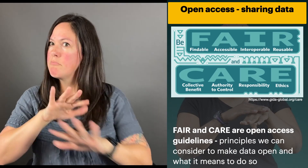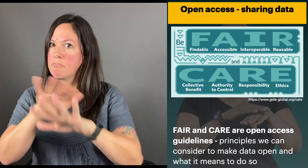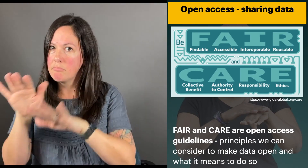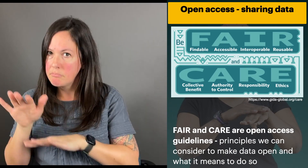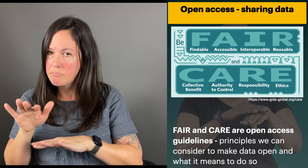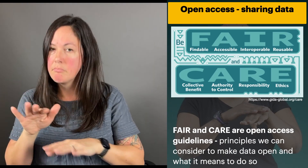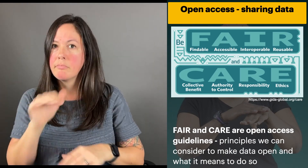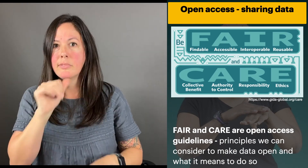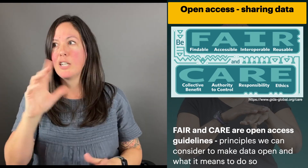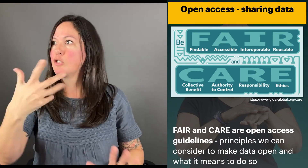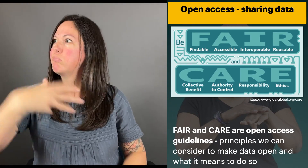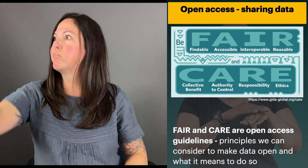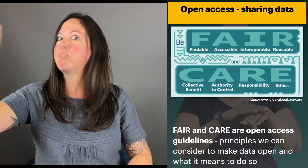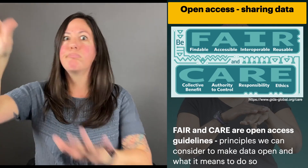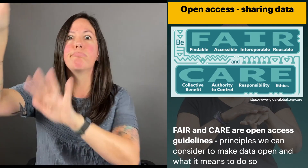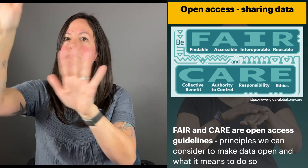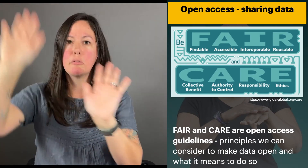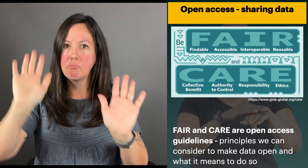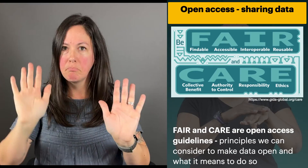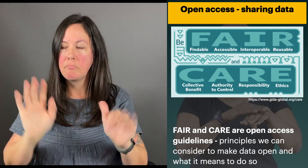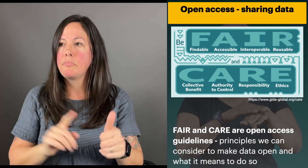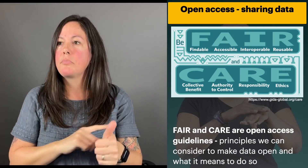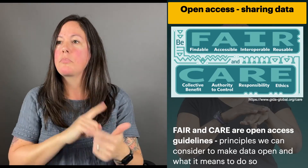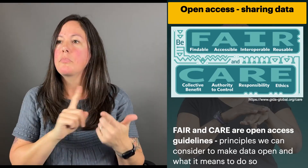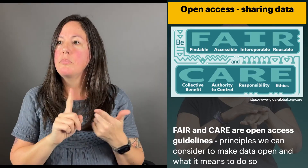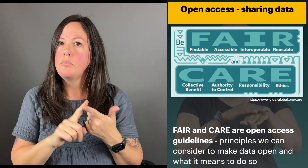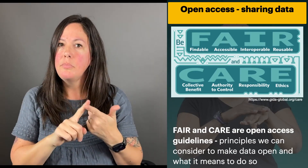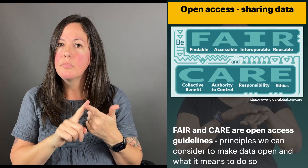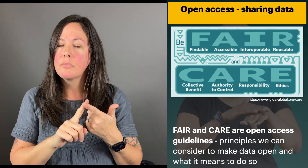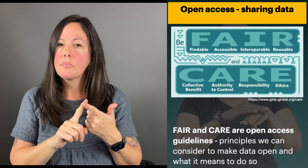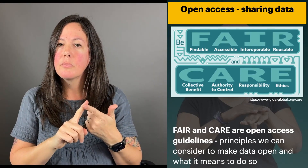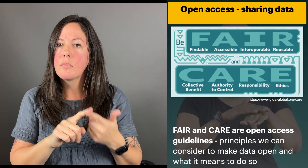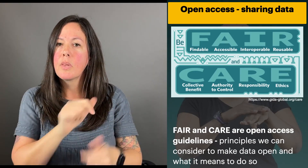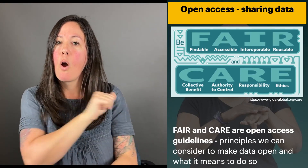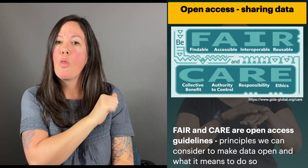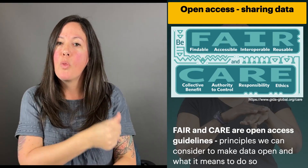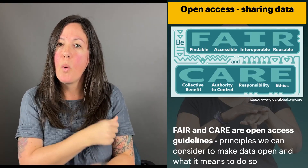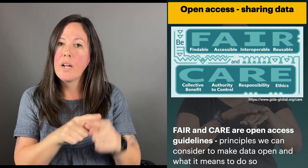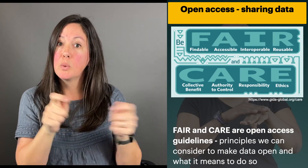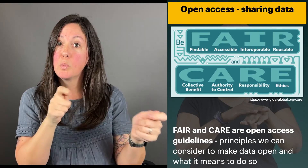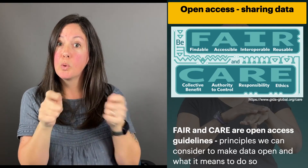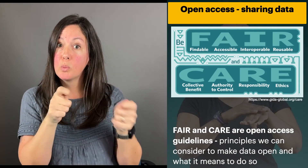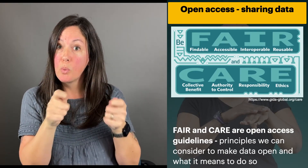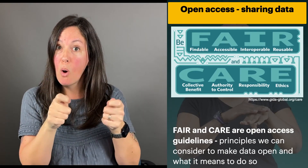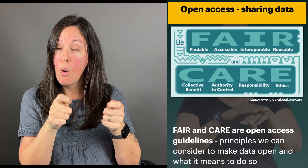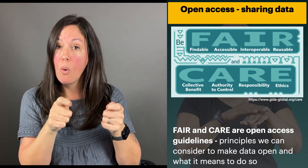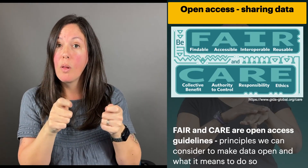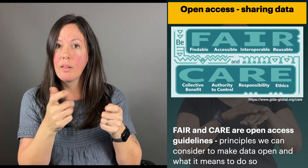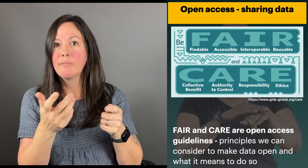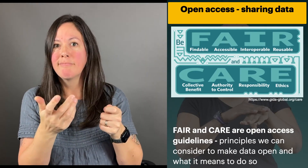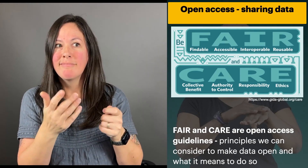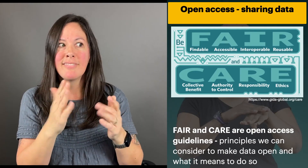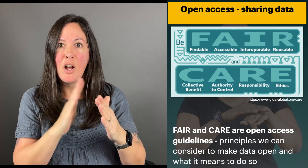acronym care c a e c me being Collective benefit that the benefit is coming to